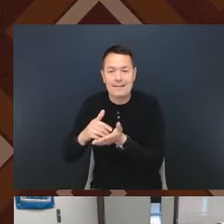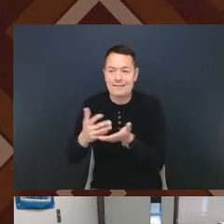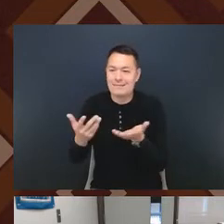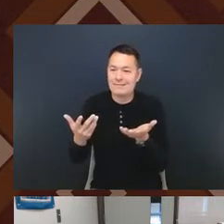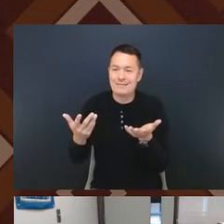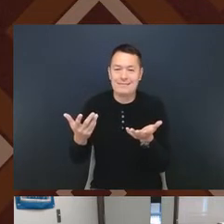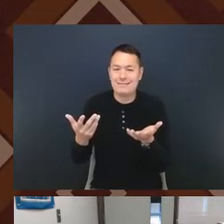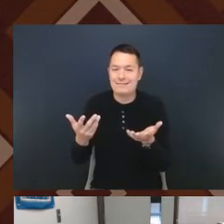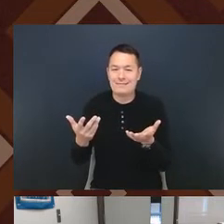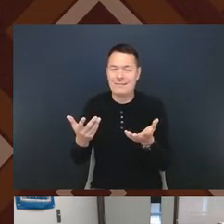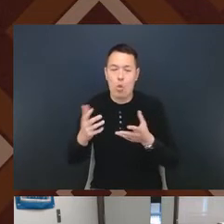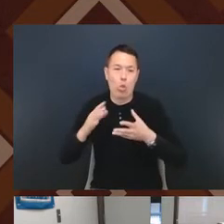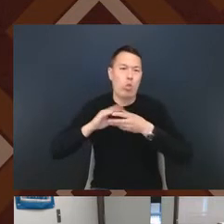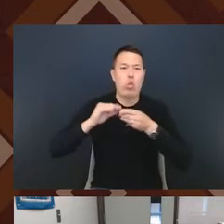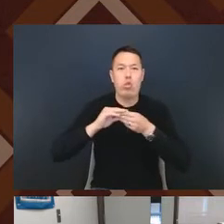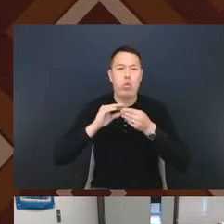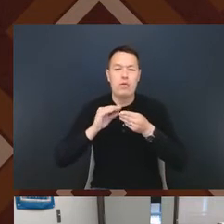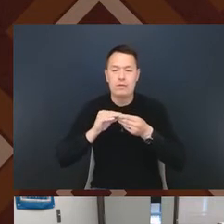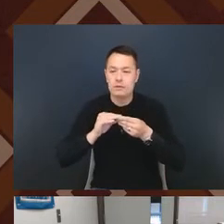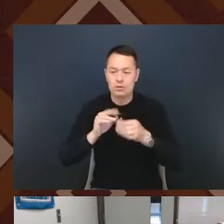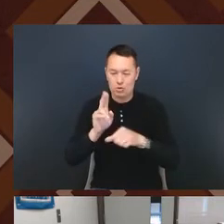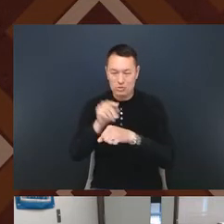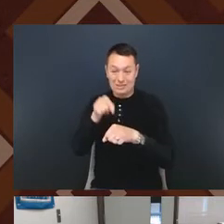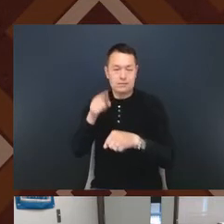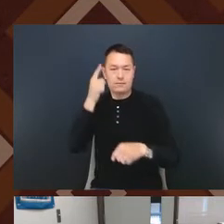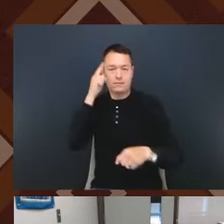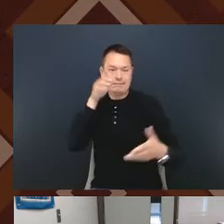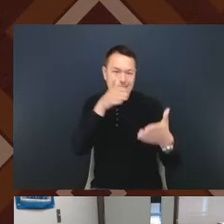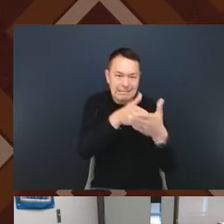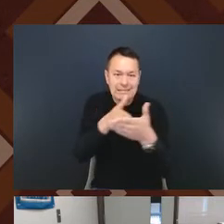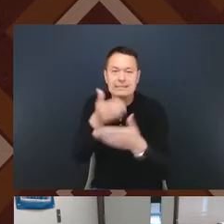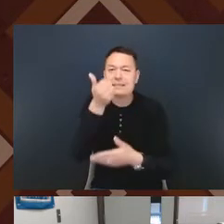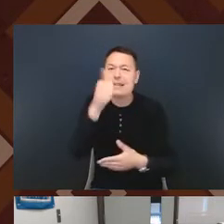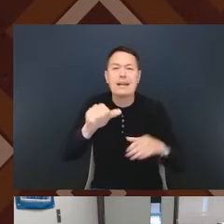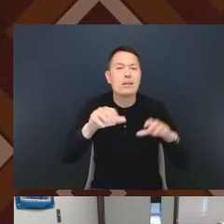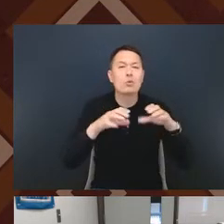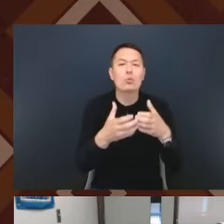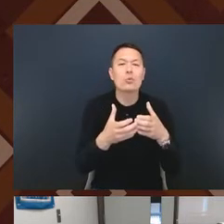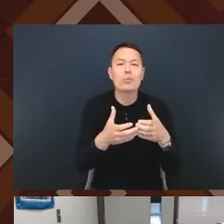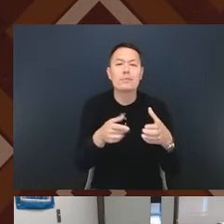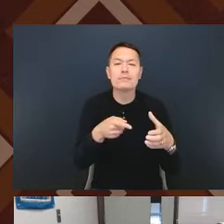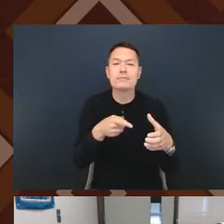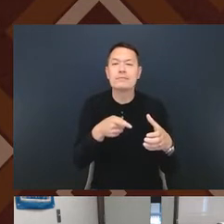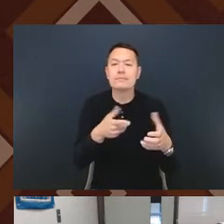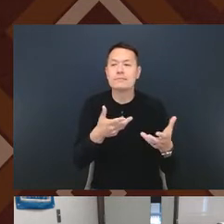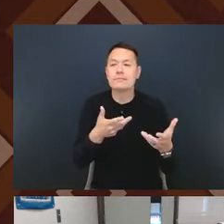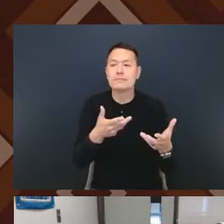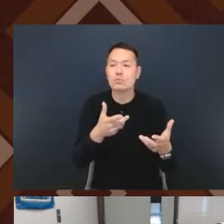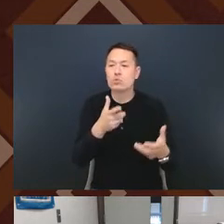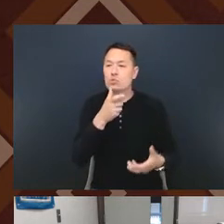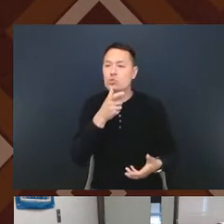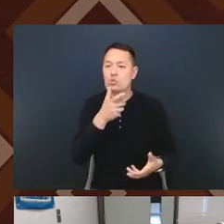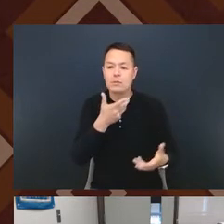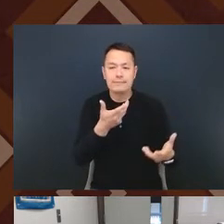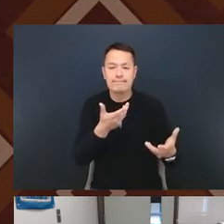that's used against any group that that is seen as